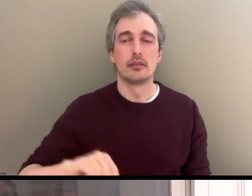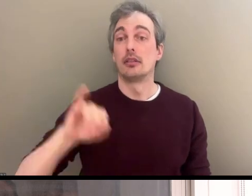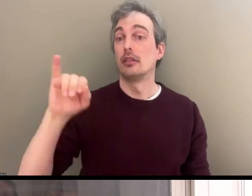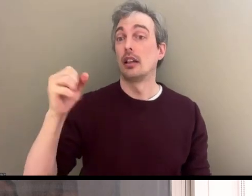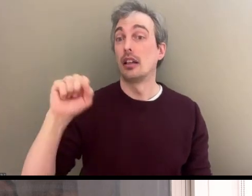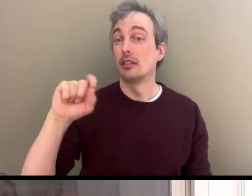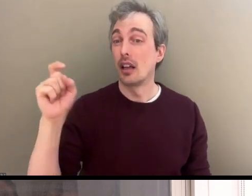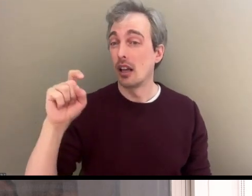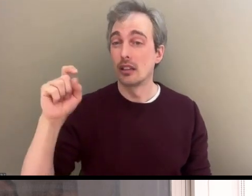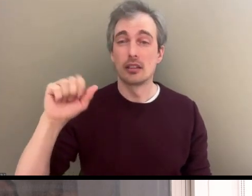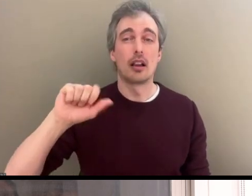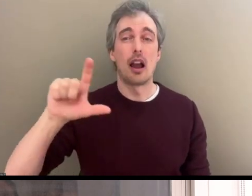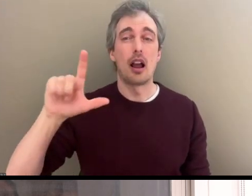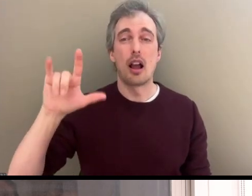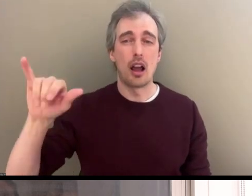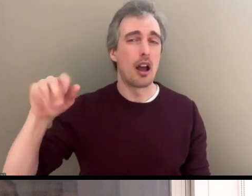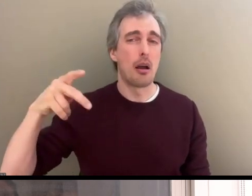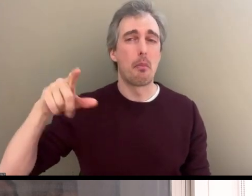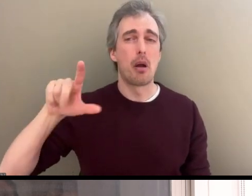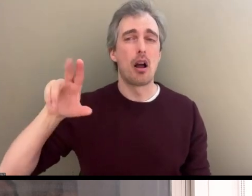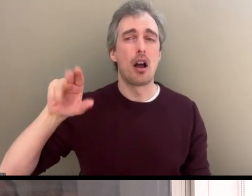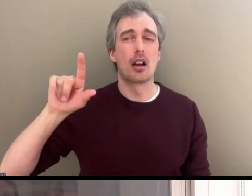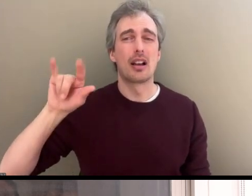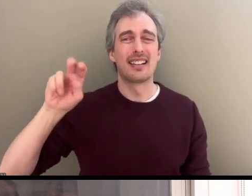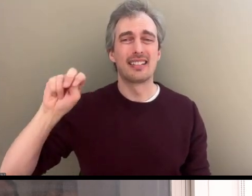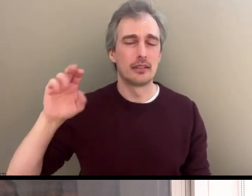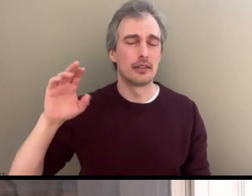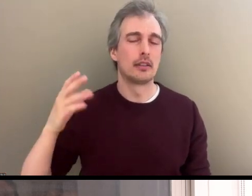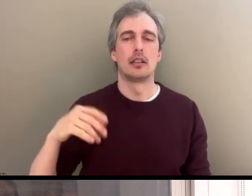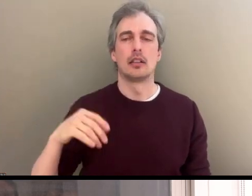I think I switched that, but use that, use those.